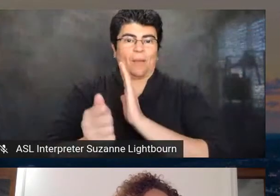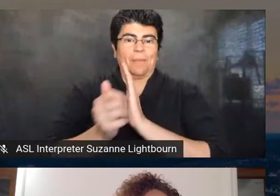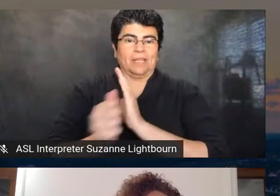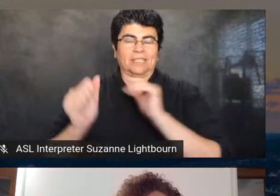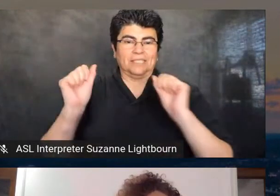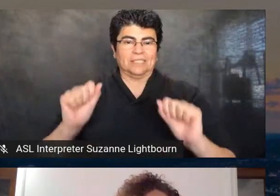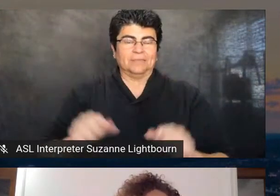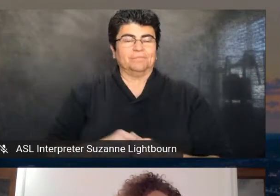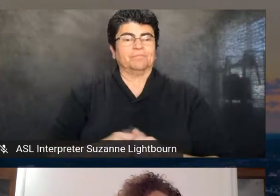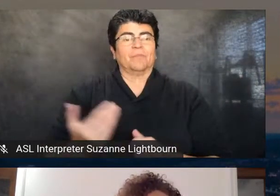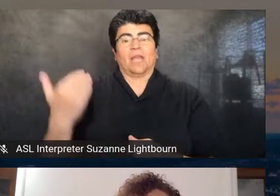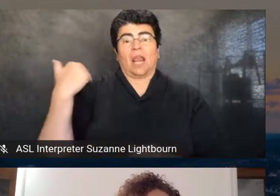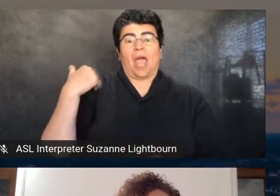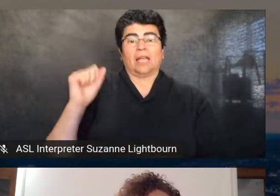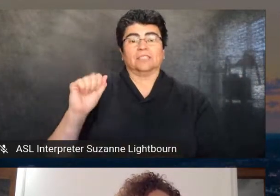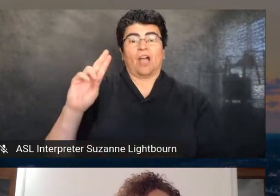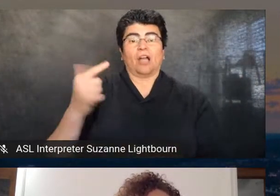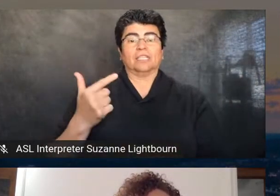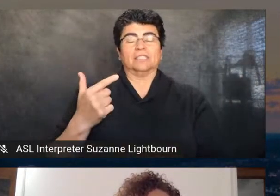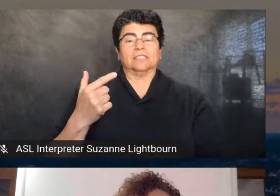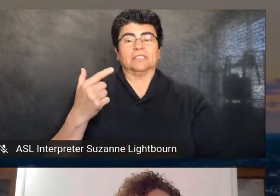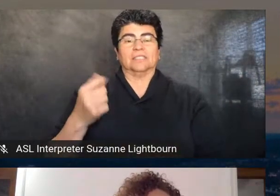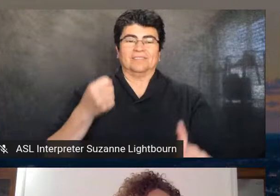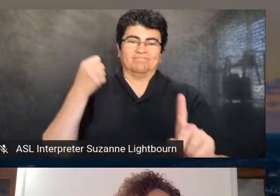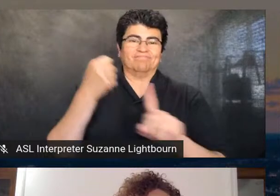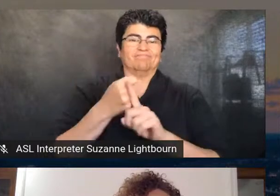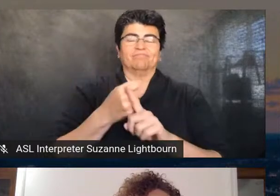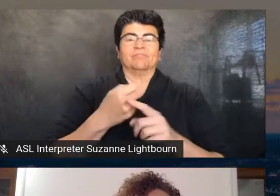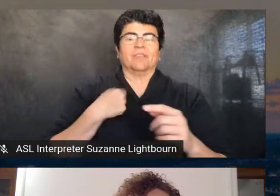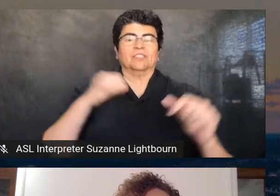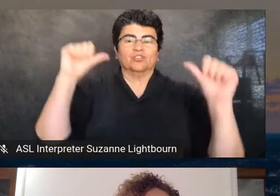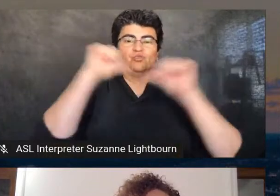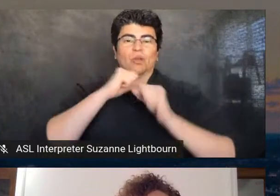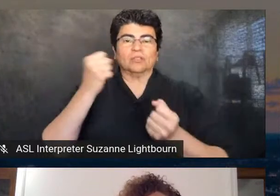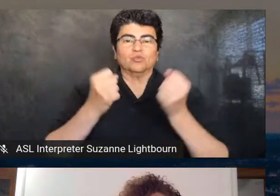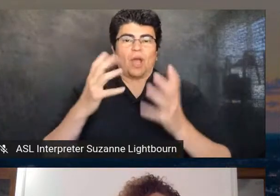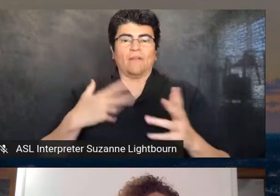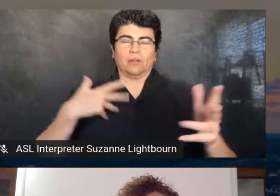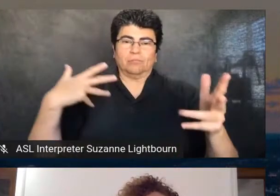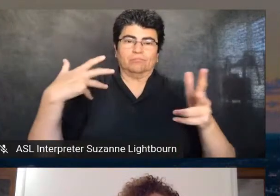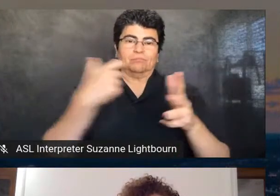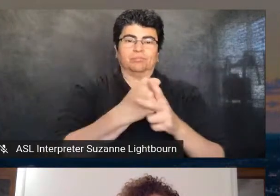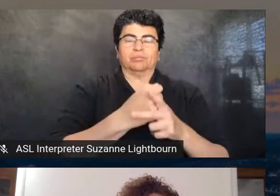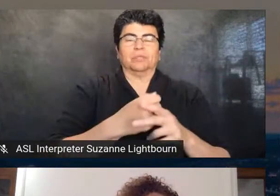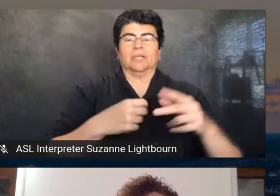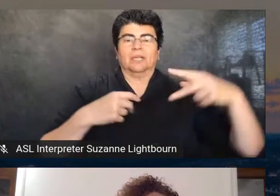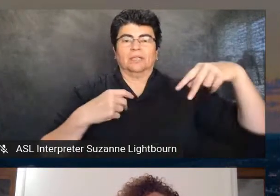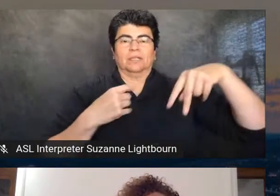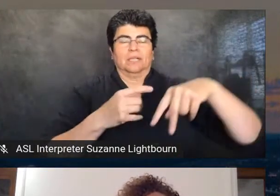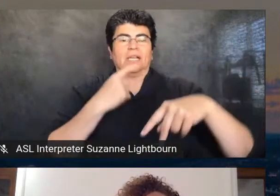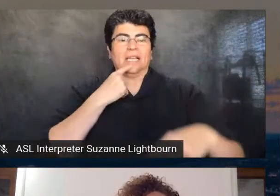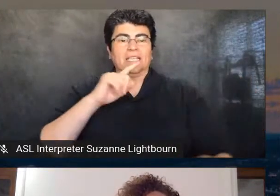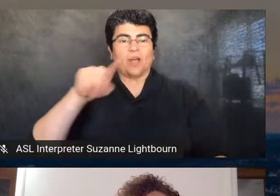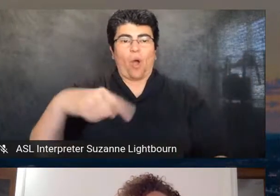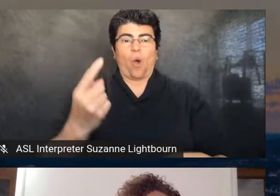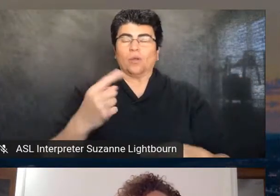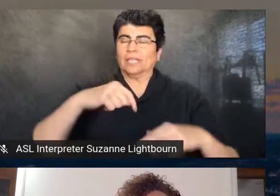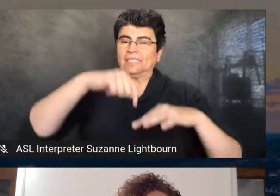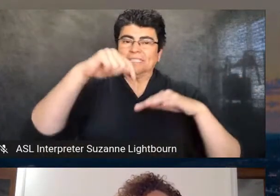Last August, struck by a hit and run drunk driver, Obi Ndefo has only deepened his commitment